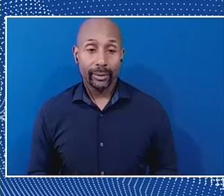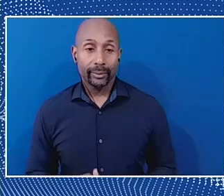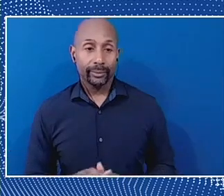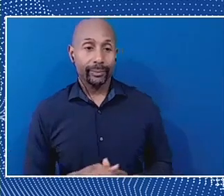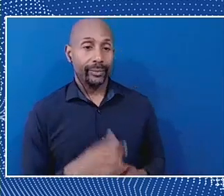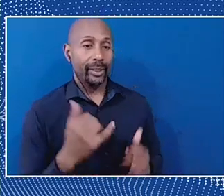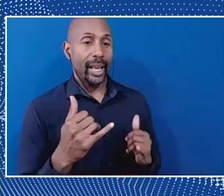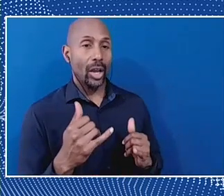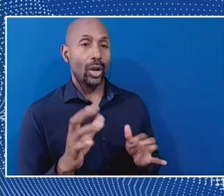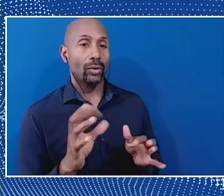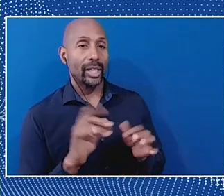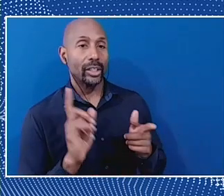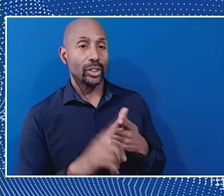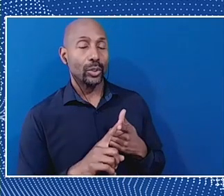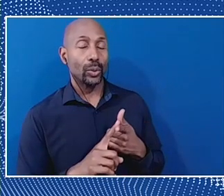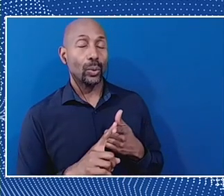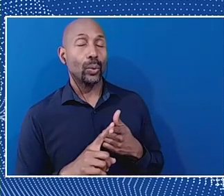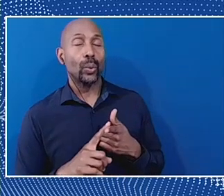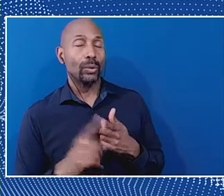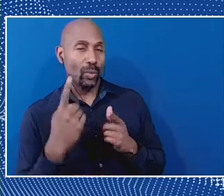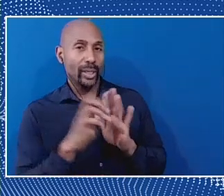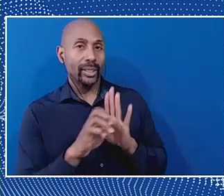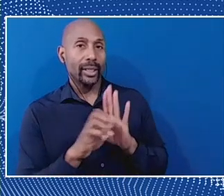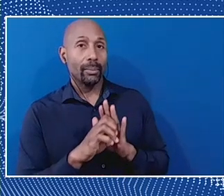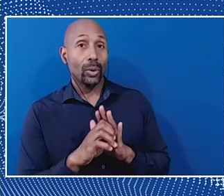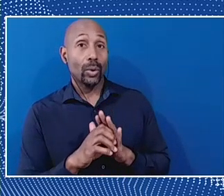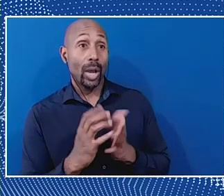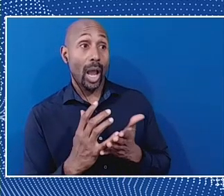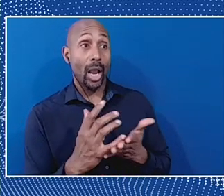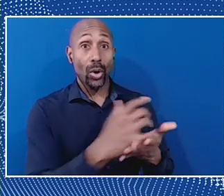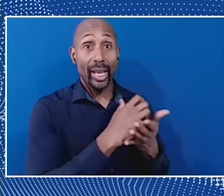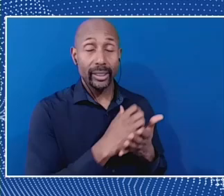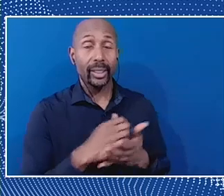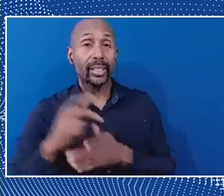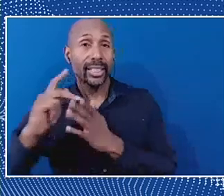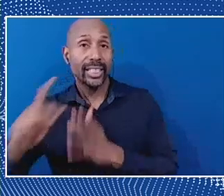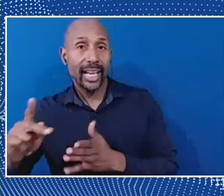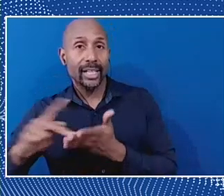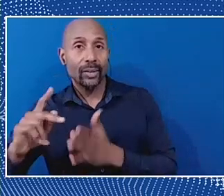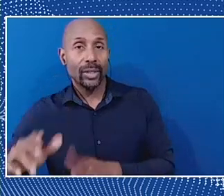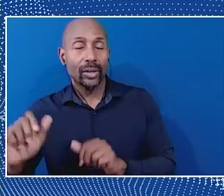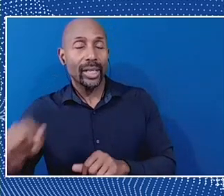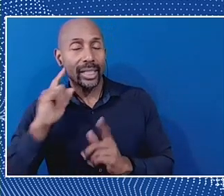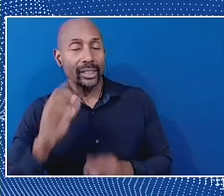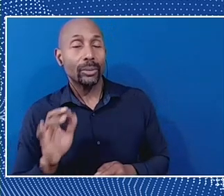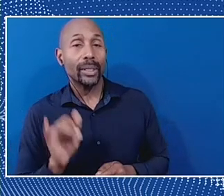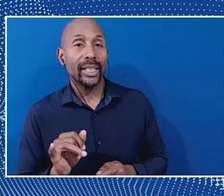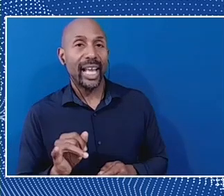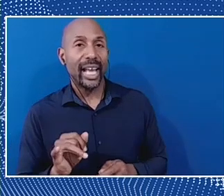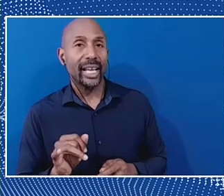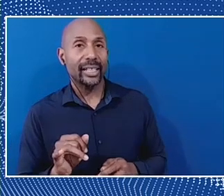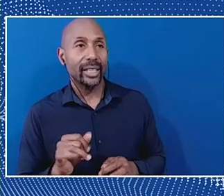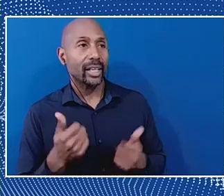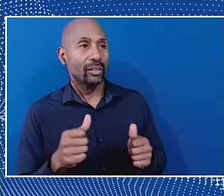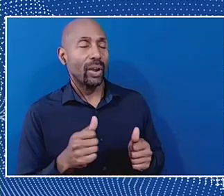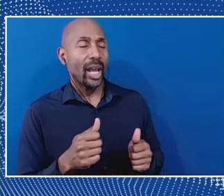might determine that a borrower has or experiencing hardship, and that the cost of enforcing the full amount of debt are not justified by the expected benefits of